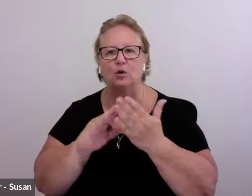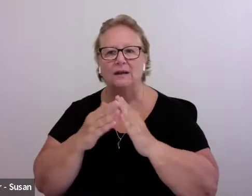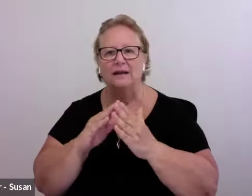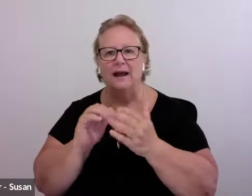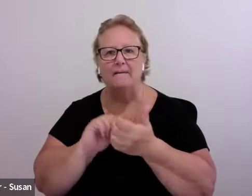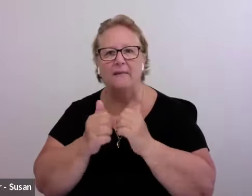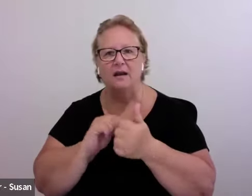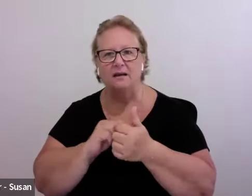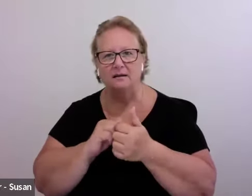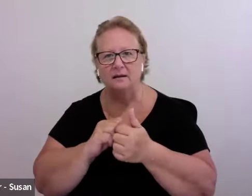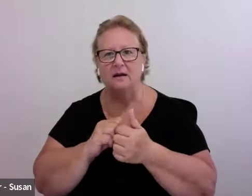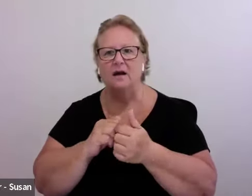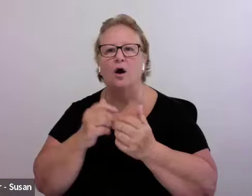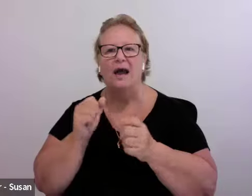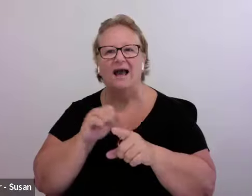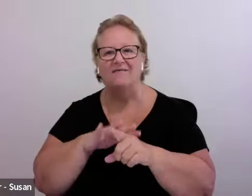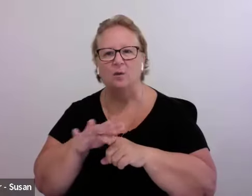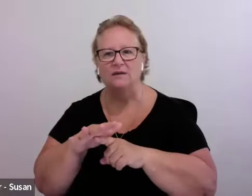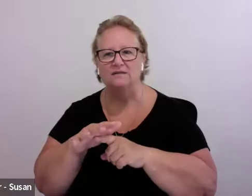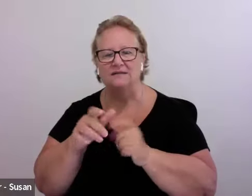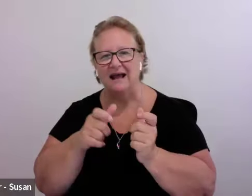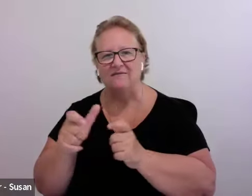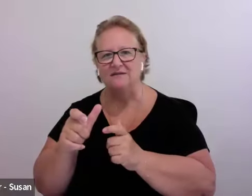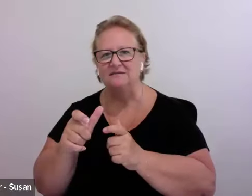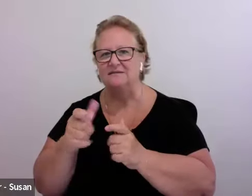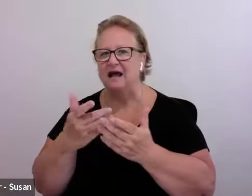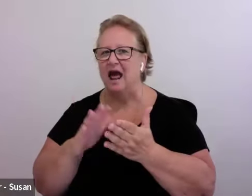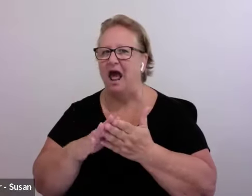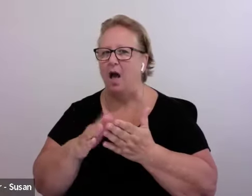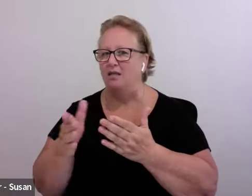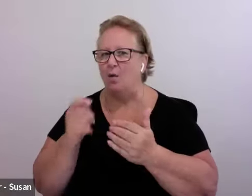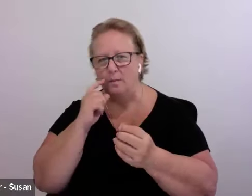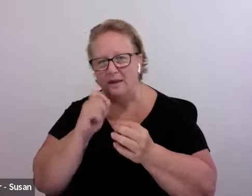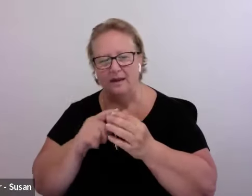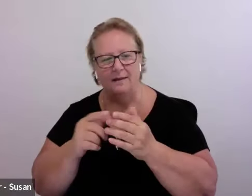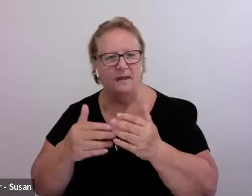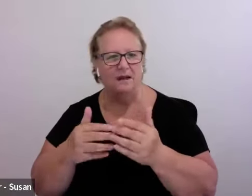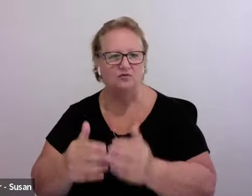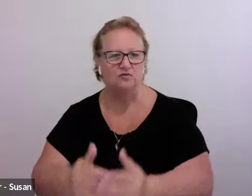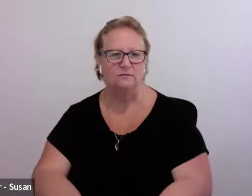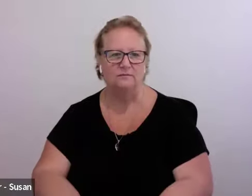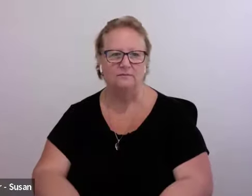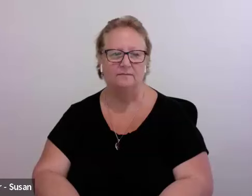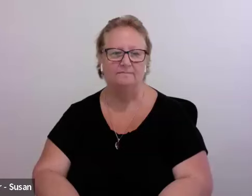leadership must still be shared. Strong applications will show how disability community partners and